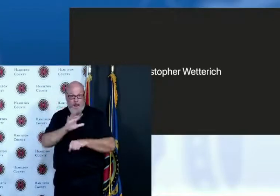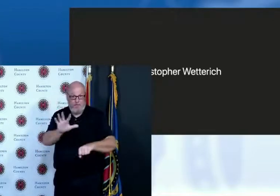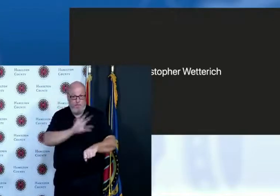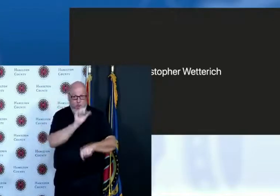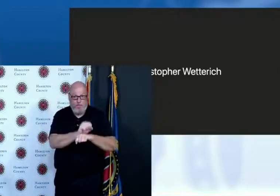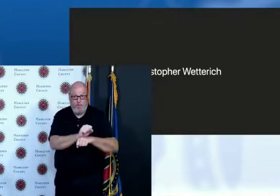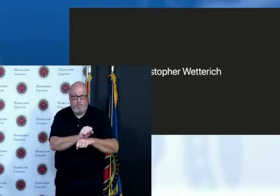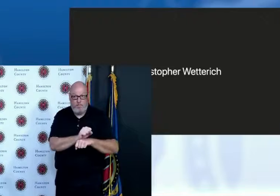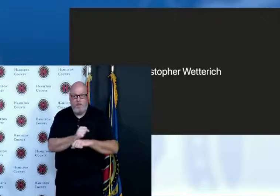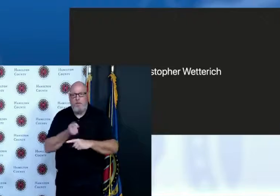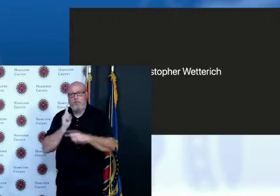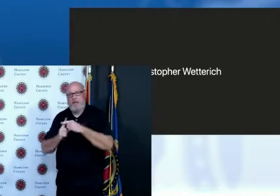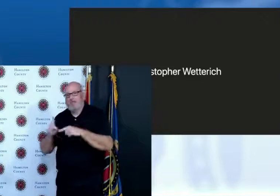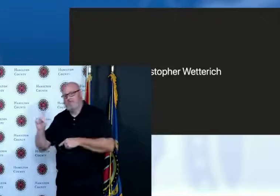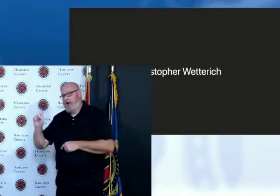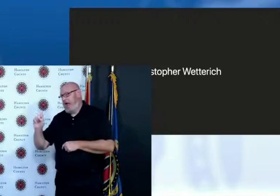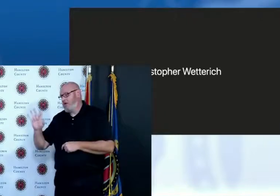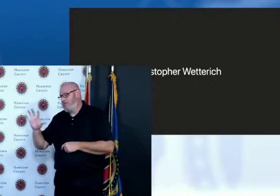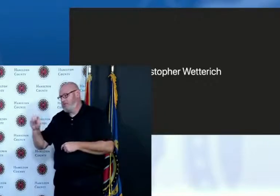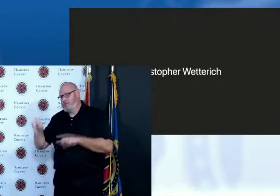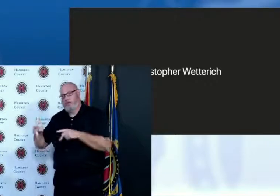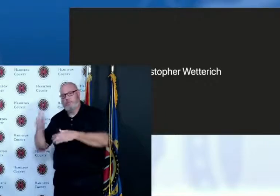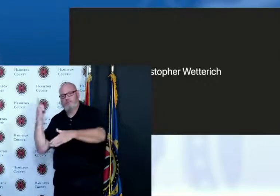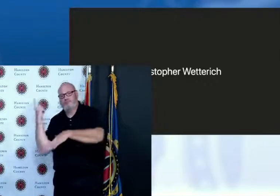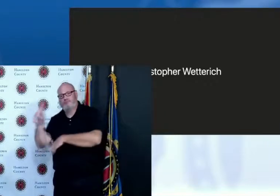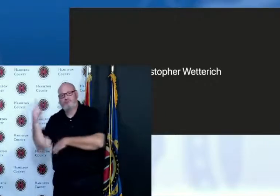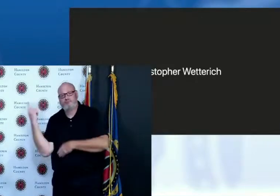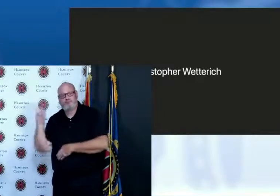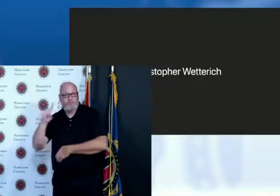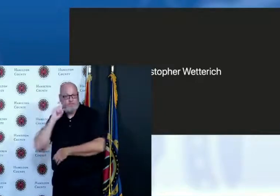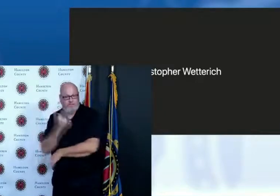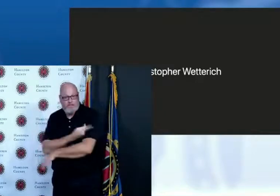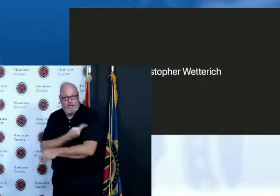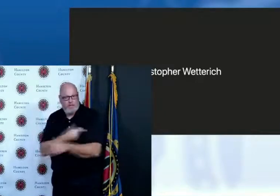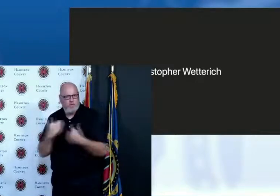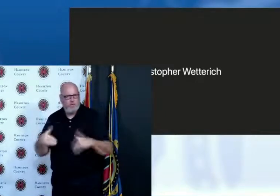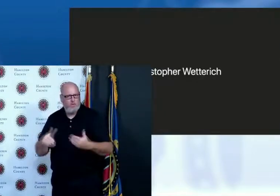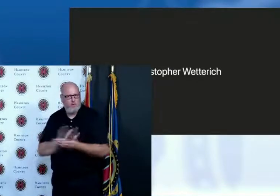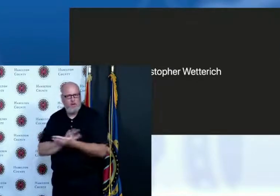in and take vaccine and it was really just a perfect compliment for folks to get vaccinated